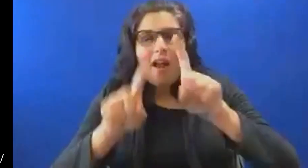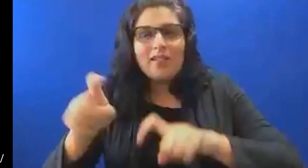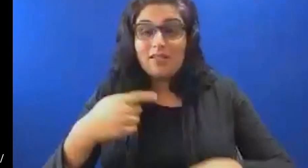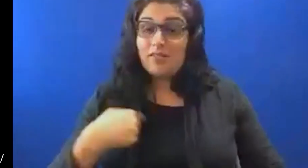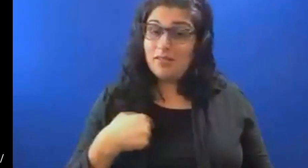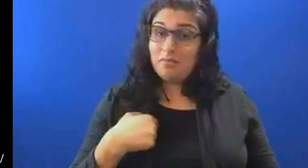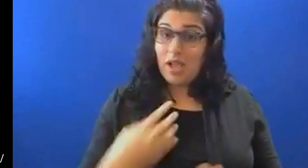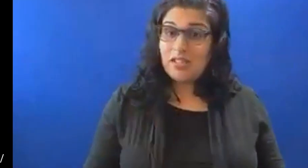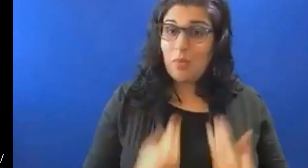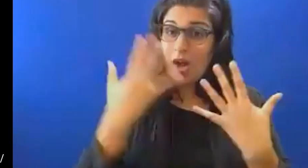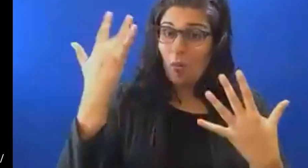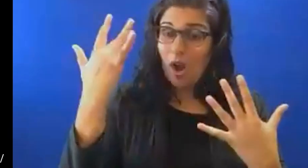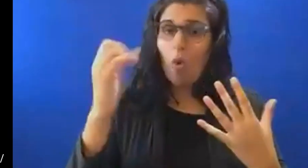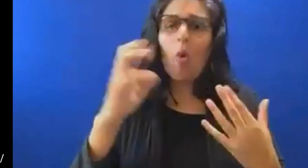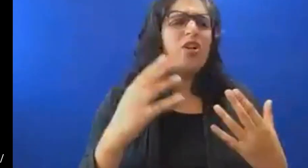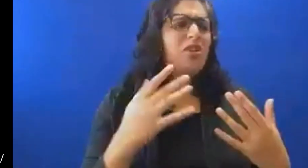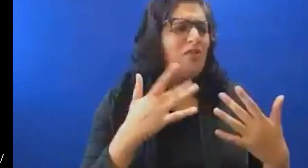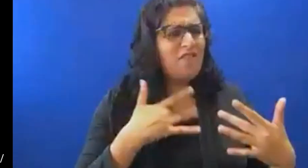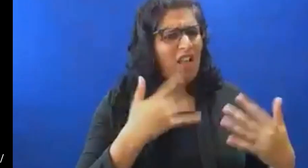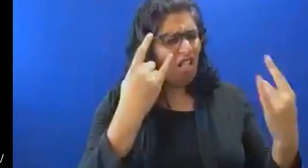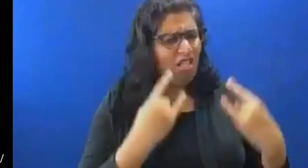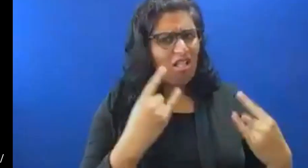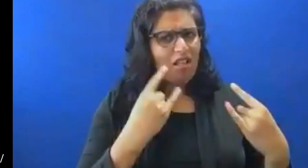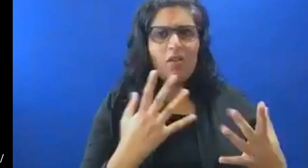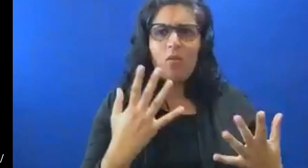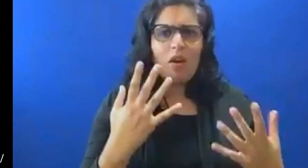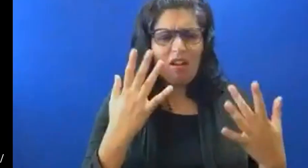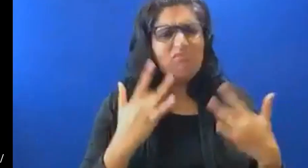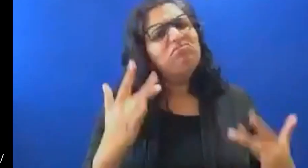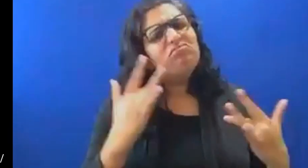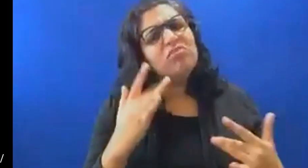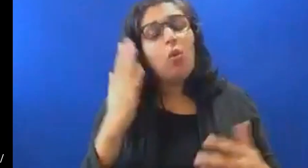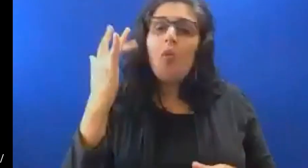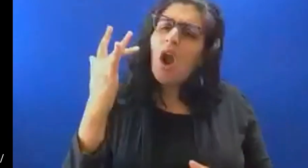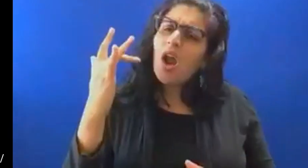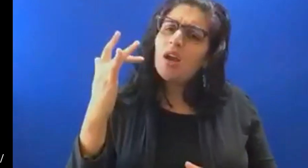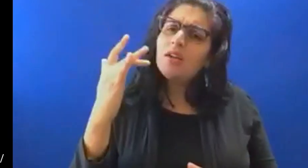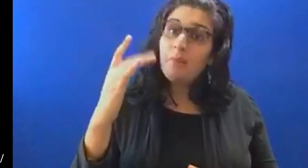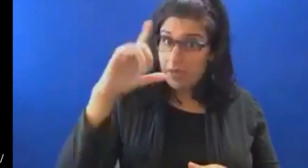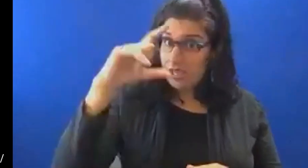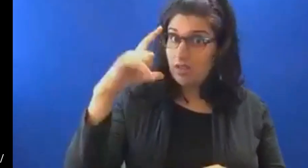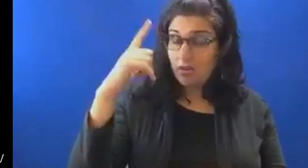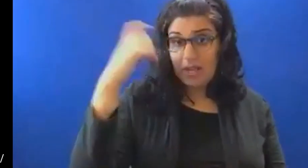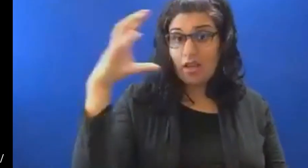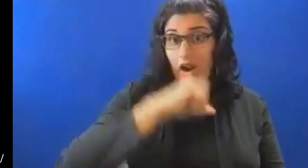Or do you feel sad for me because of your assumptions about disability? Or have you really gotten to know me as a person?"